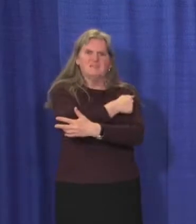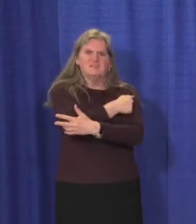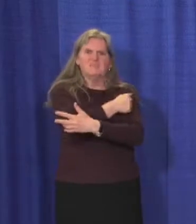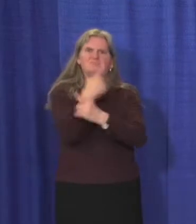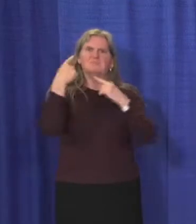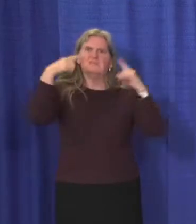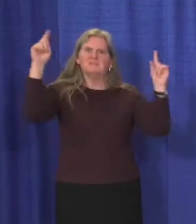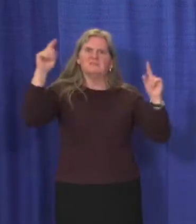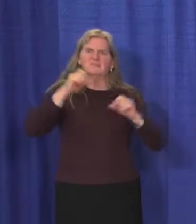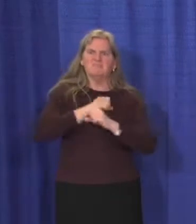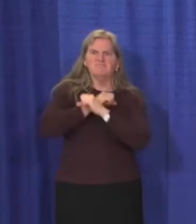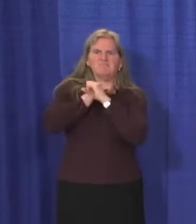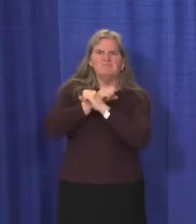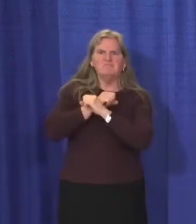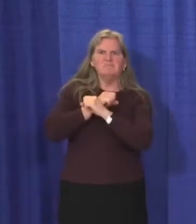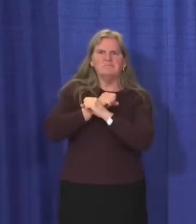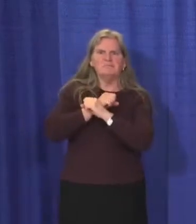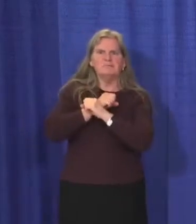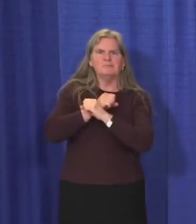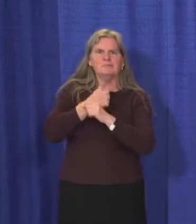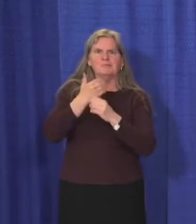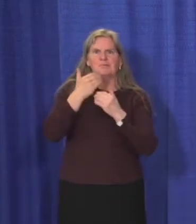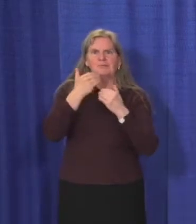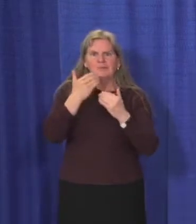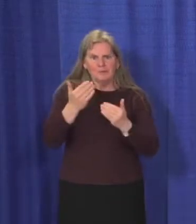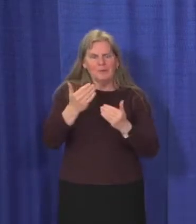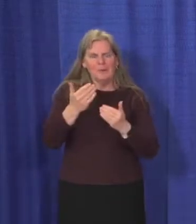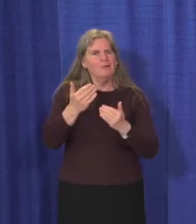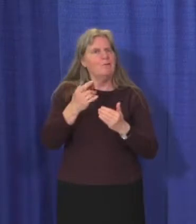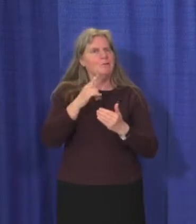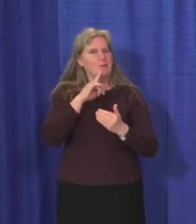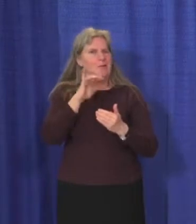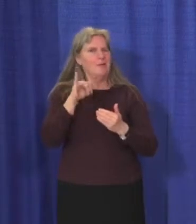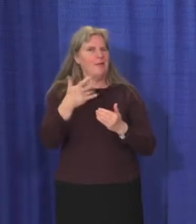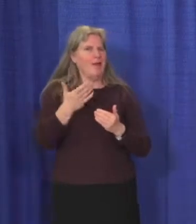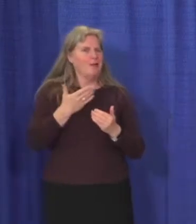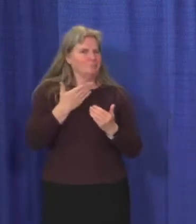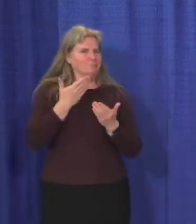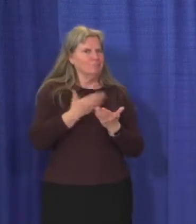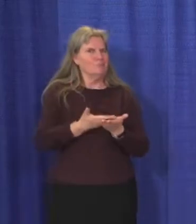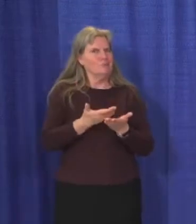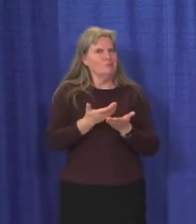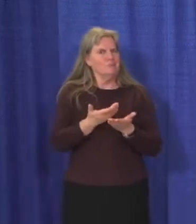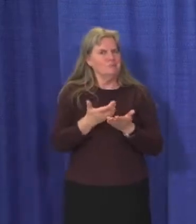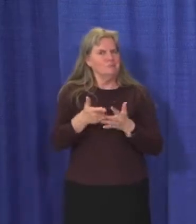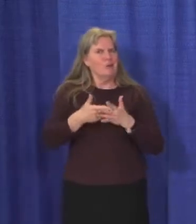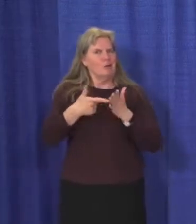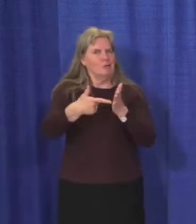in real life. I think it's taken and is an at